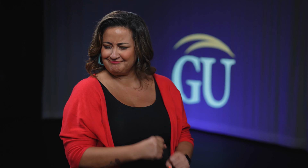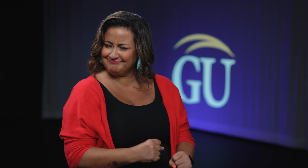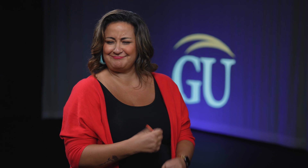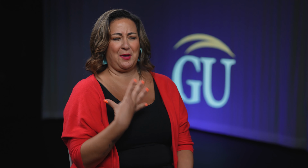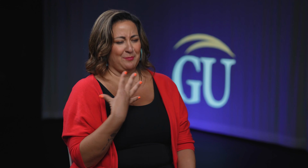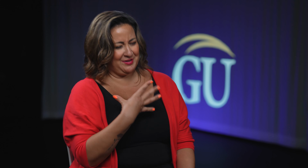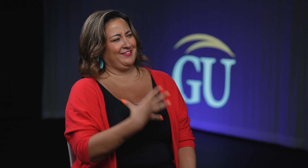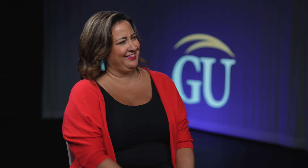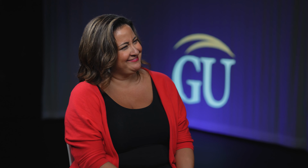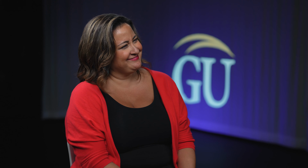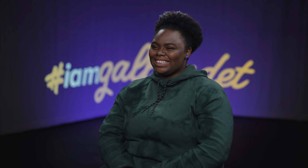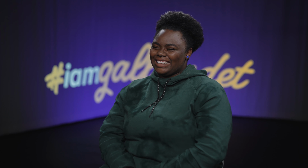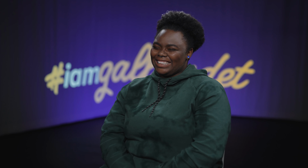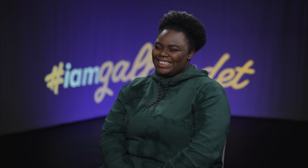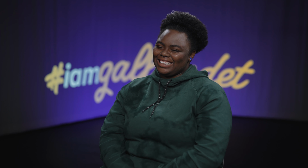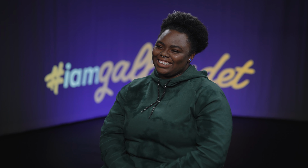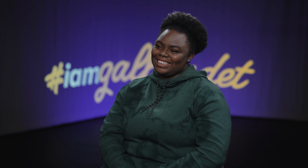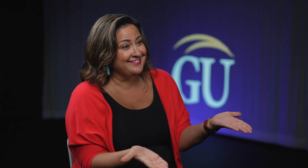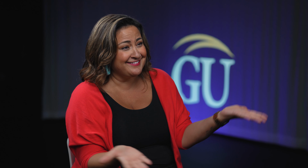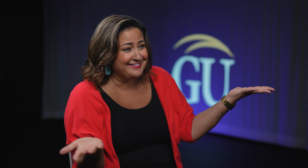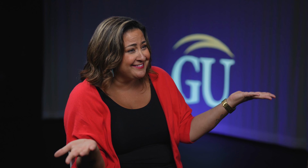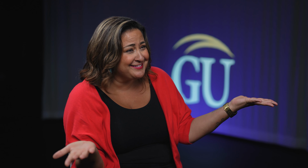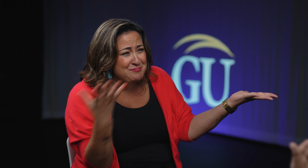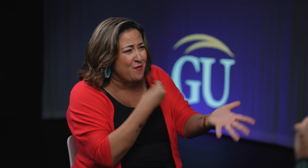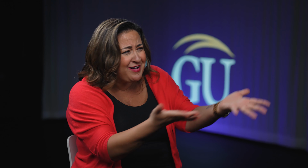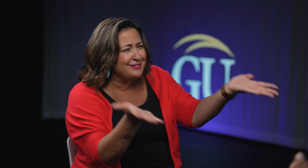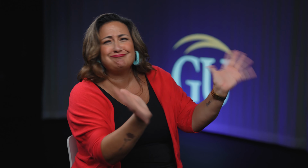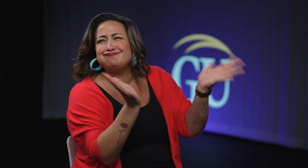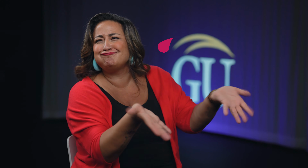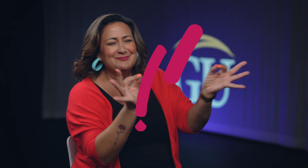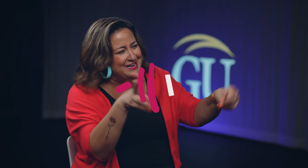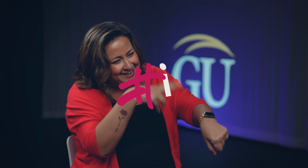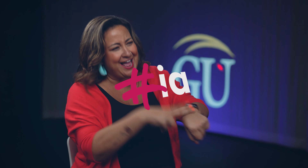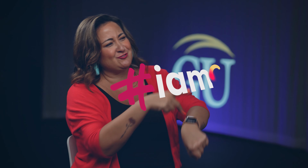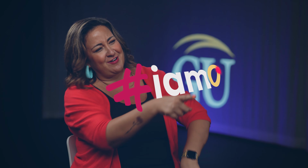Yes! Beautiful statement! This was a lovely chat, you're a natural!